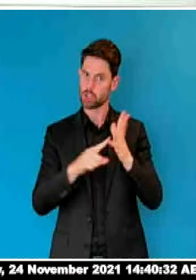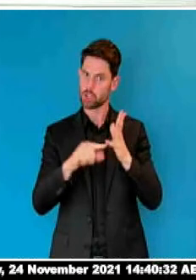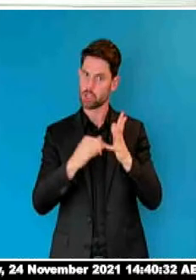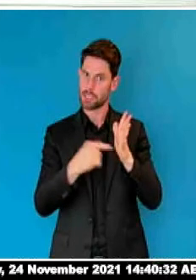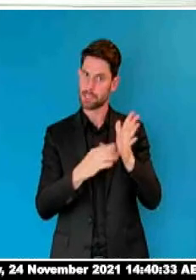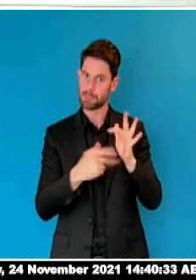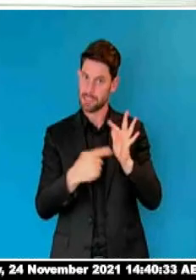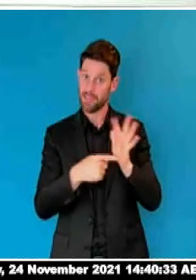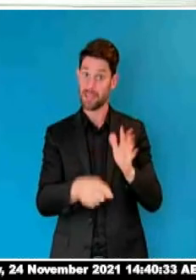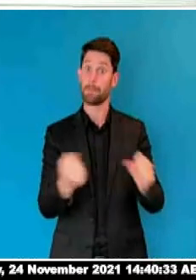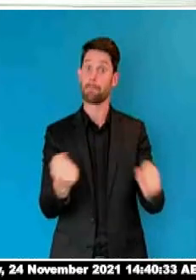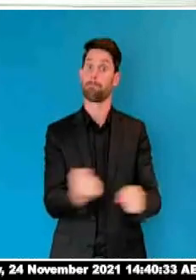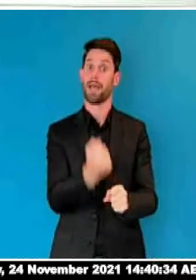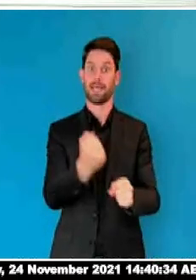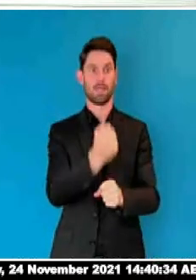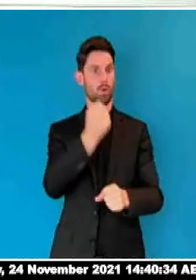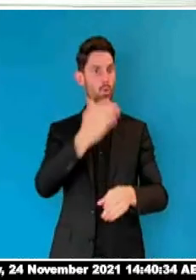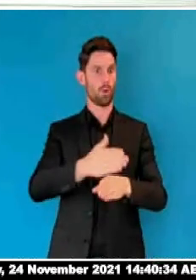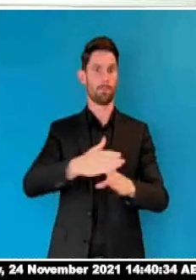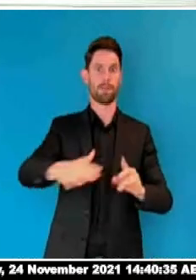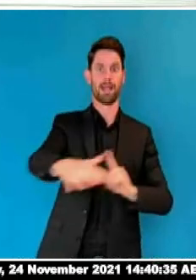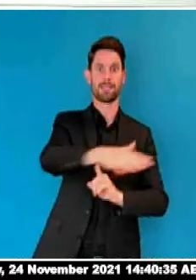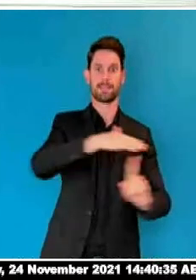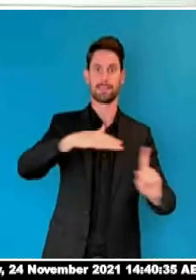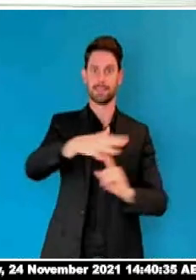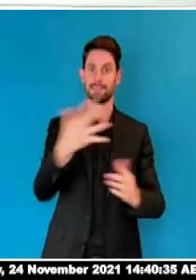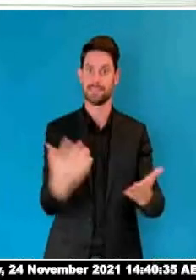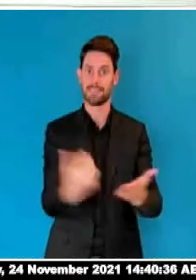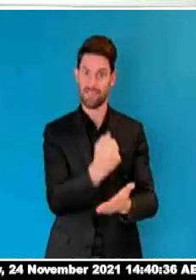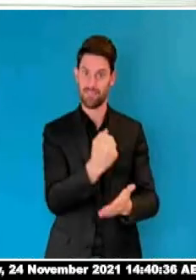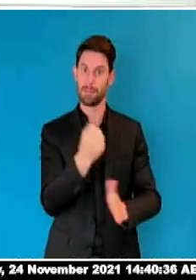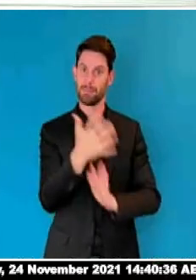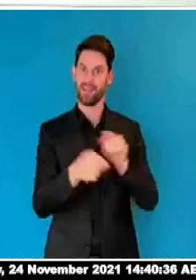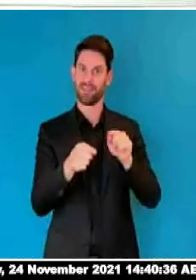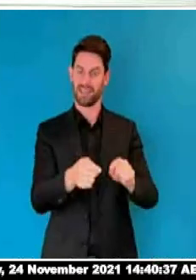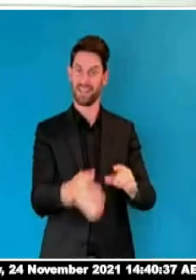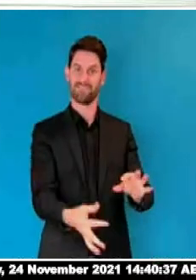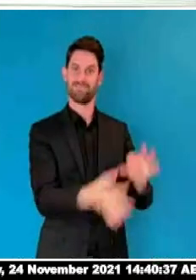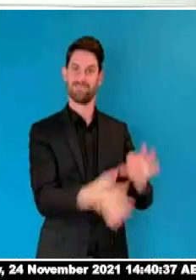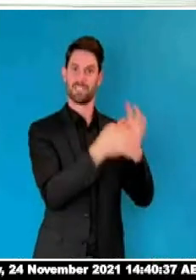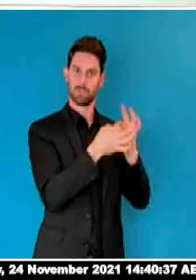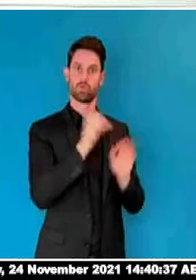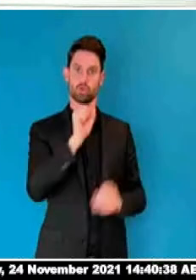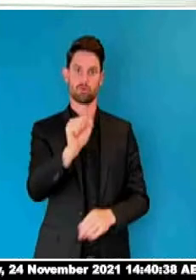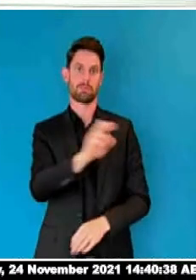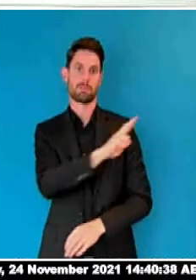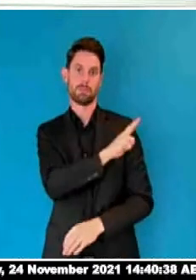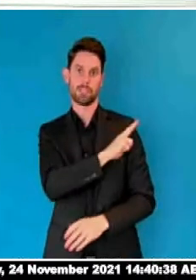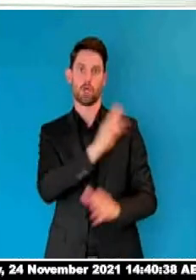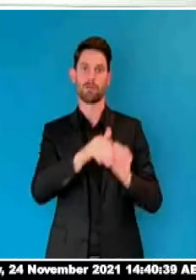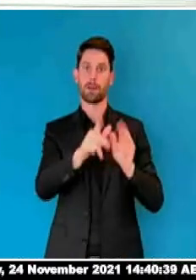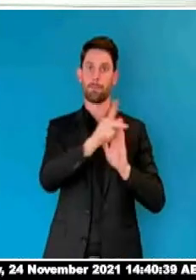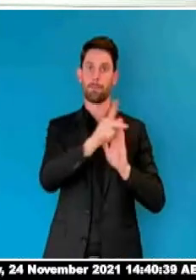adjustment fits into your responsibilities with respect to policies and strategies to